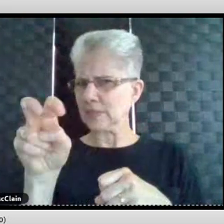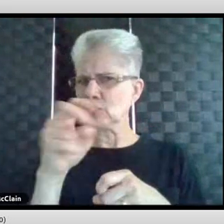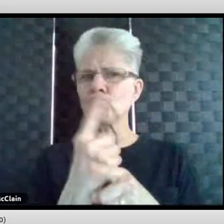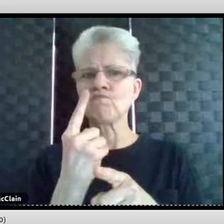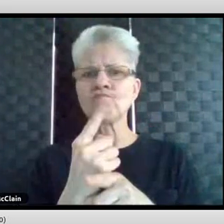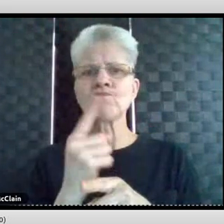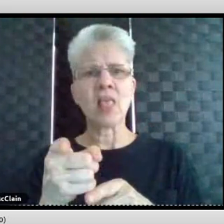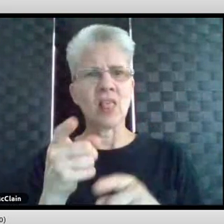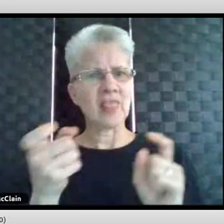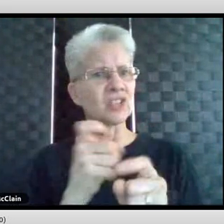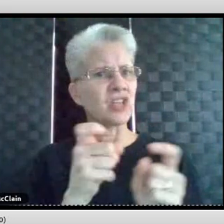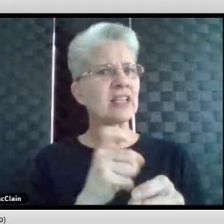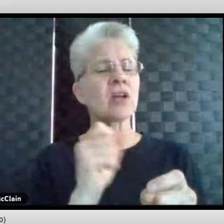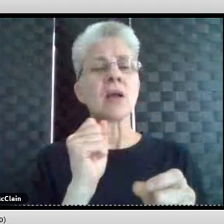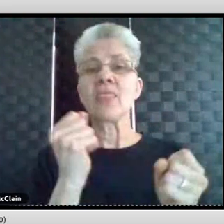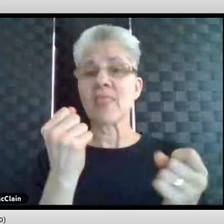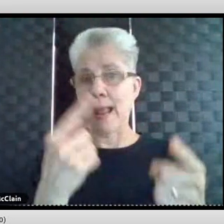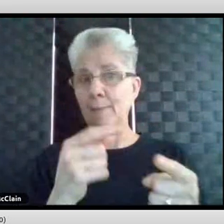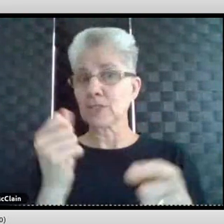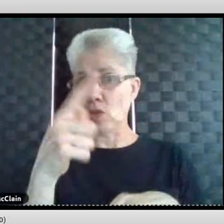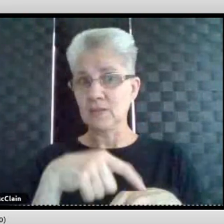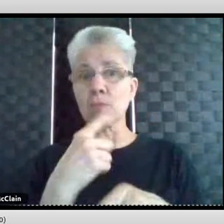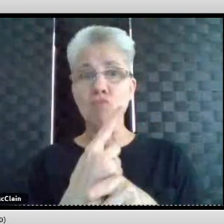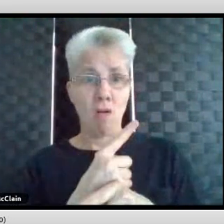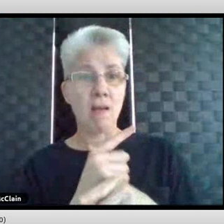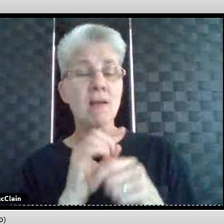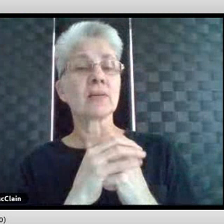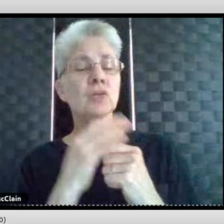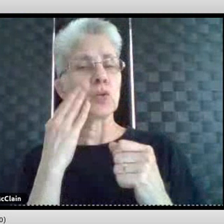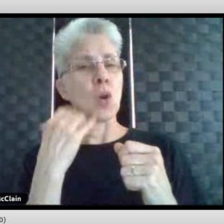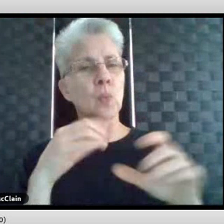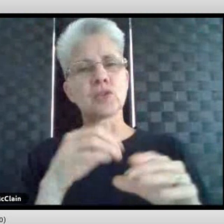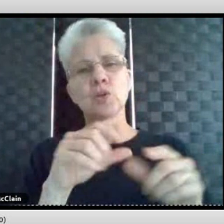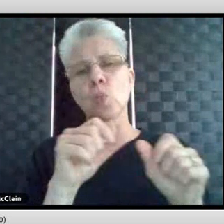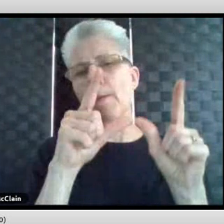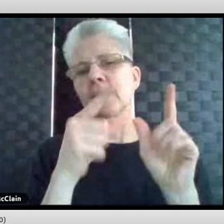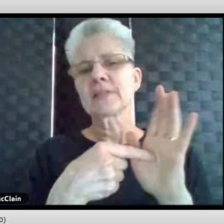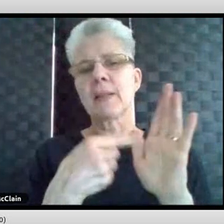And that's going on in your community all the time, isn't it? You know, we do webinars sometimes on how to help